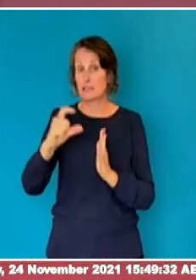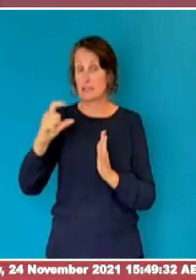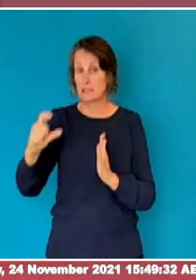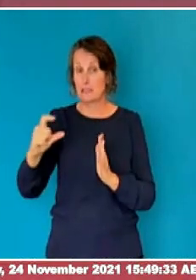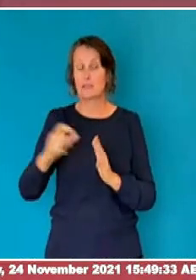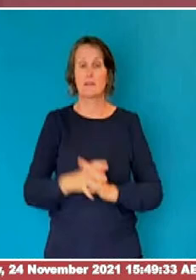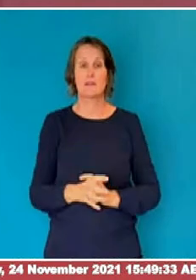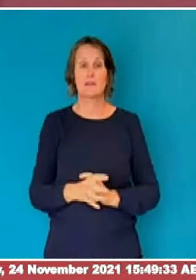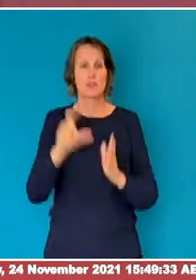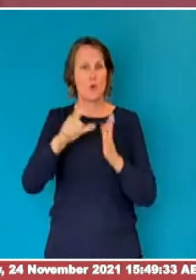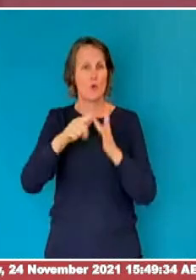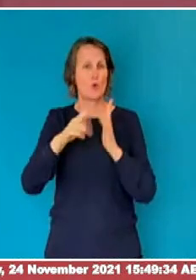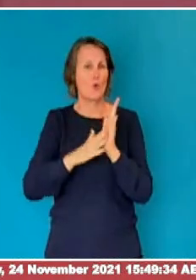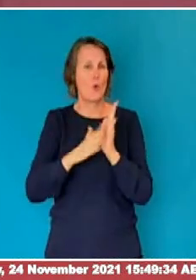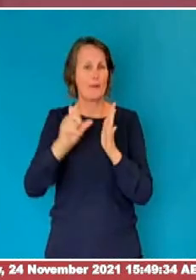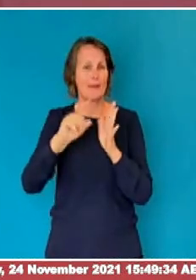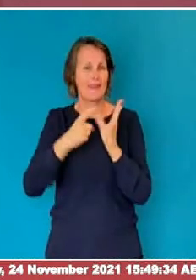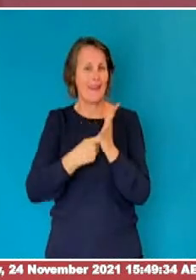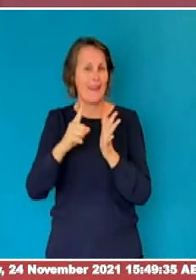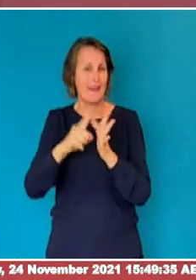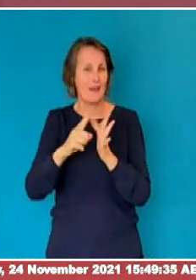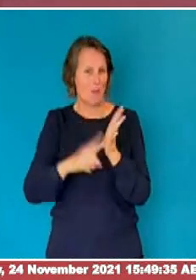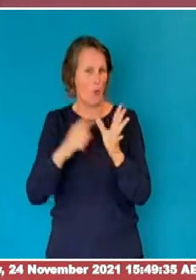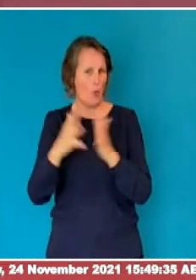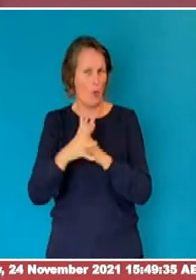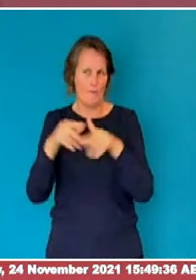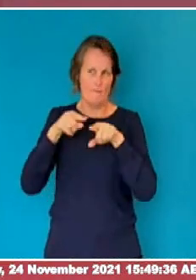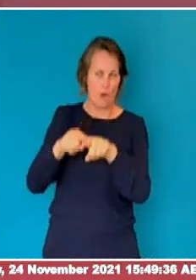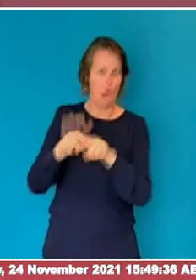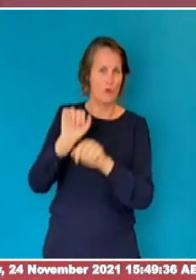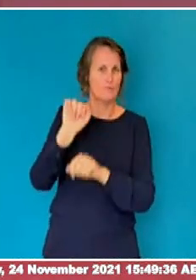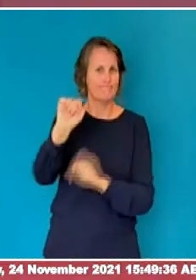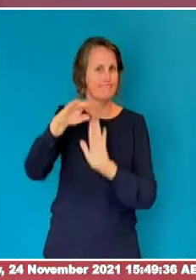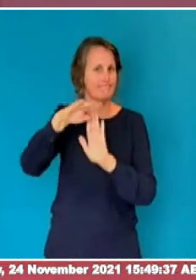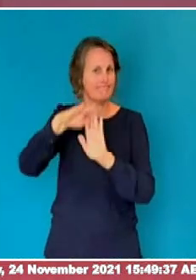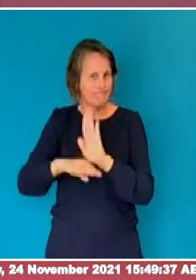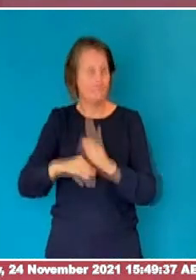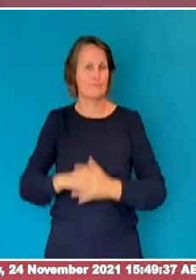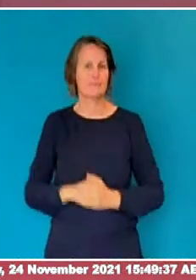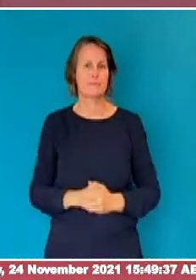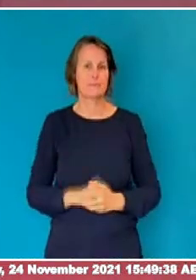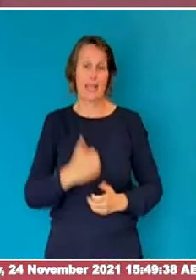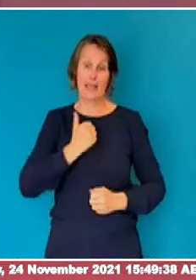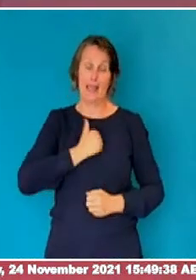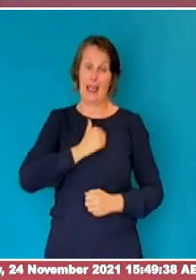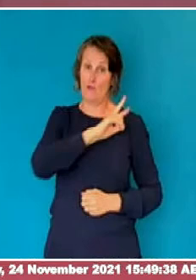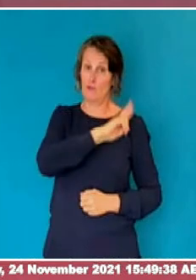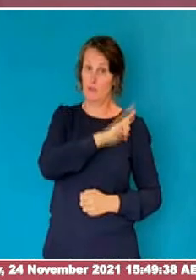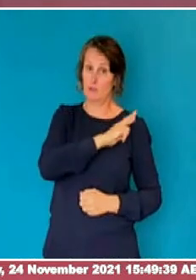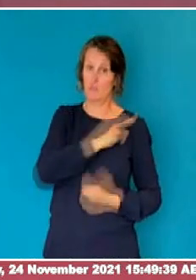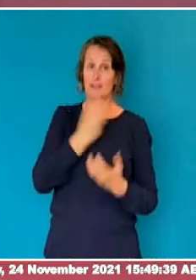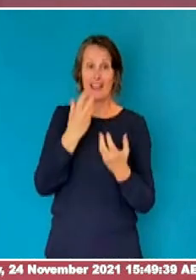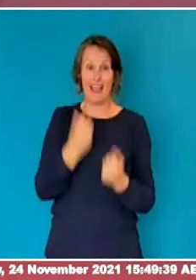Comcare legislation, so as well as our obligations around State and Federal